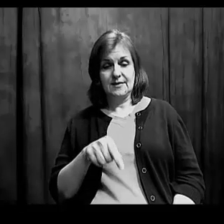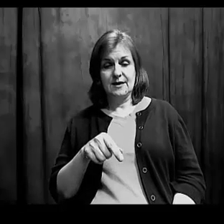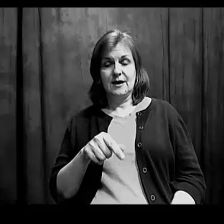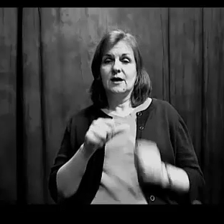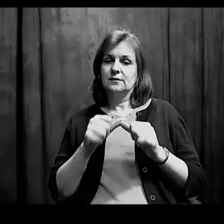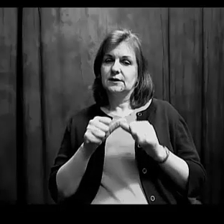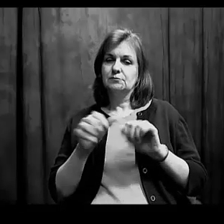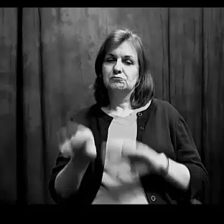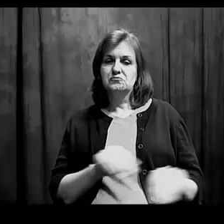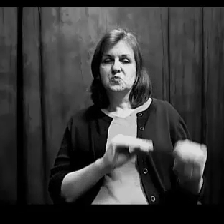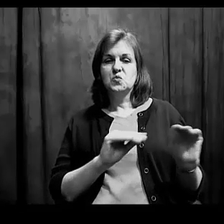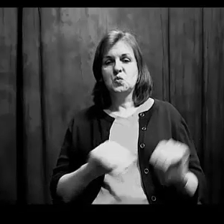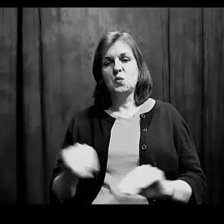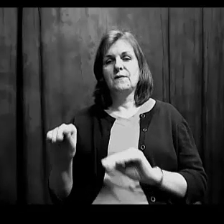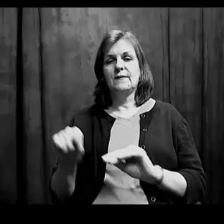they're very busy moving around